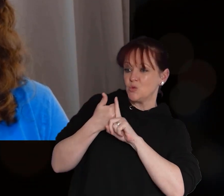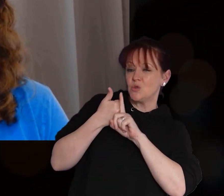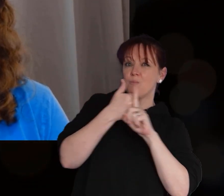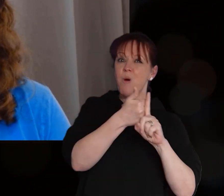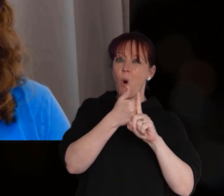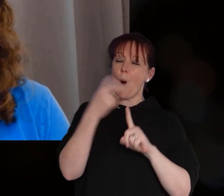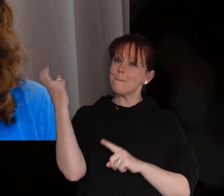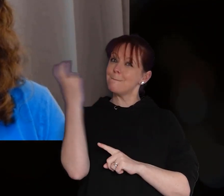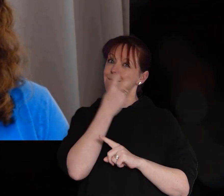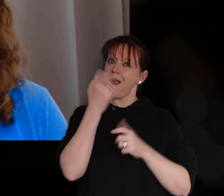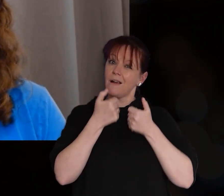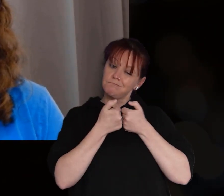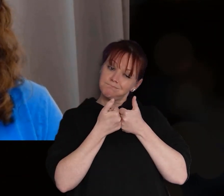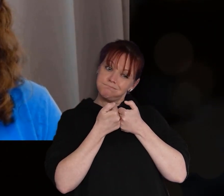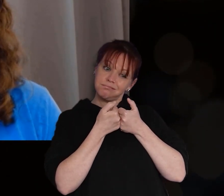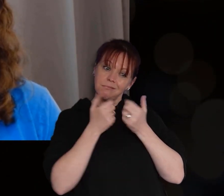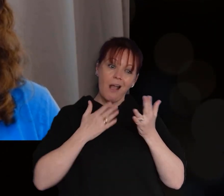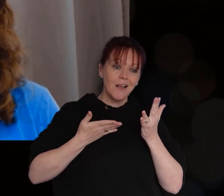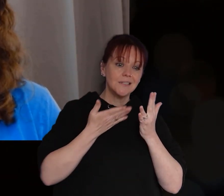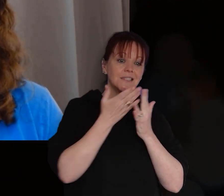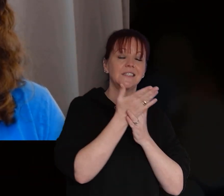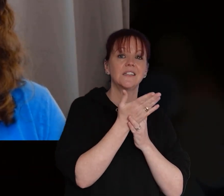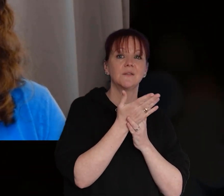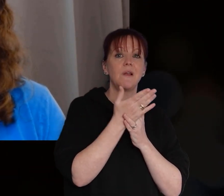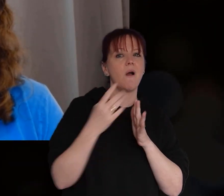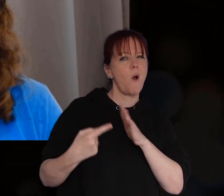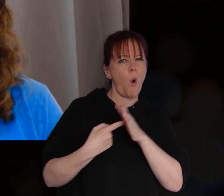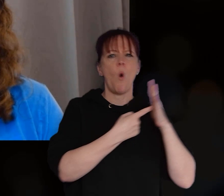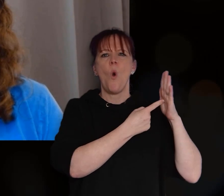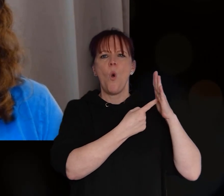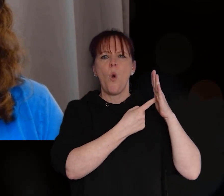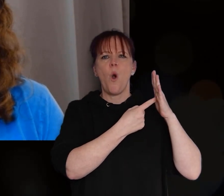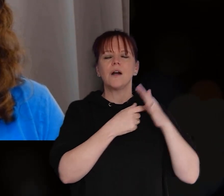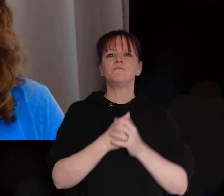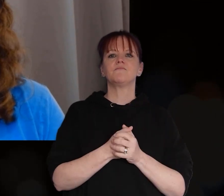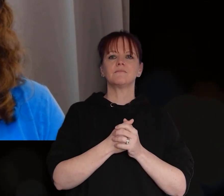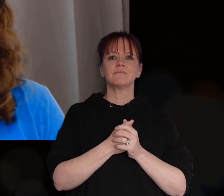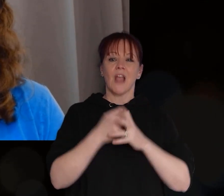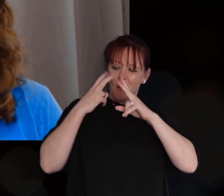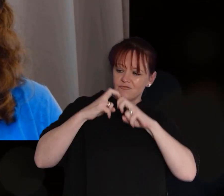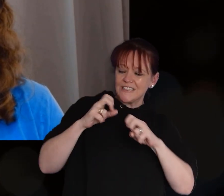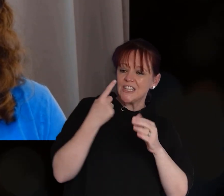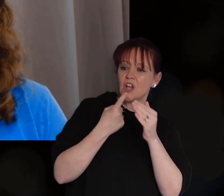is a hot topic at the moment for the leading edge of the industry. The research itself is well designed,